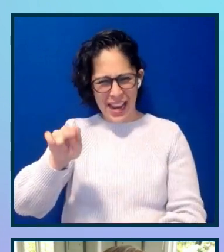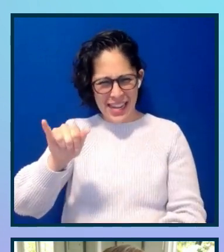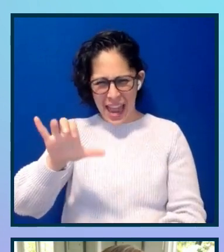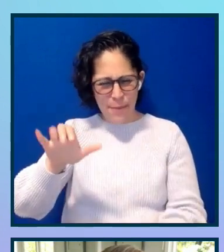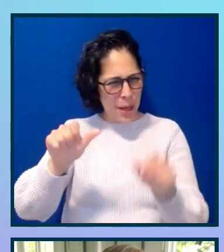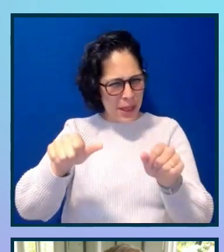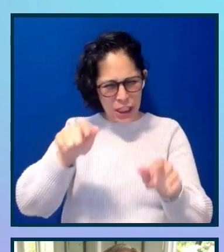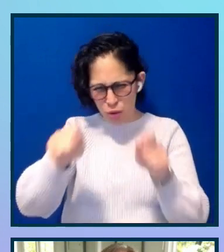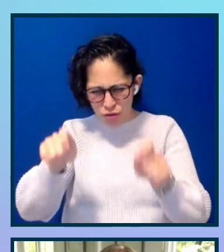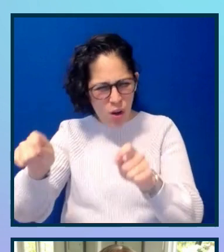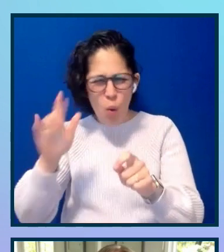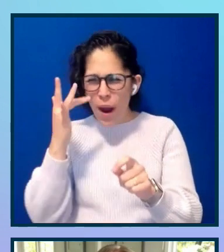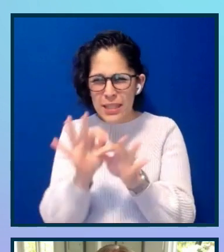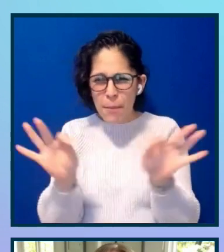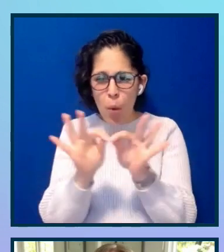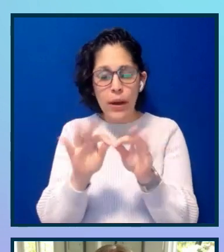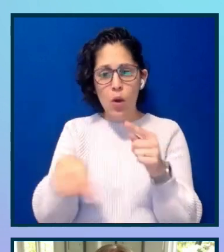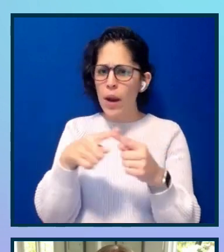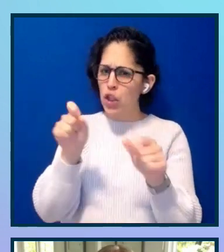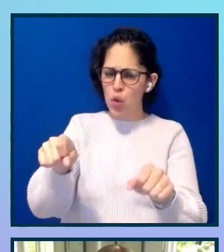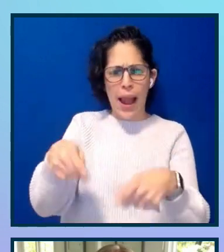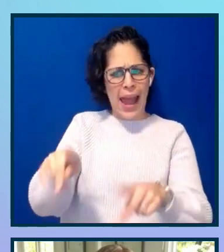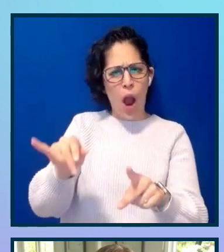when you enable your content to become dynamic?